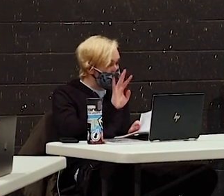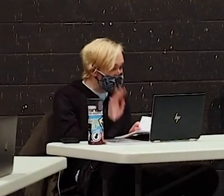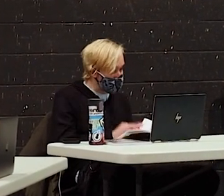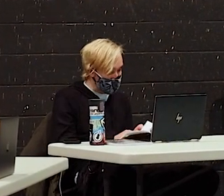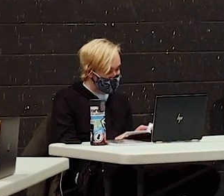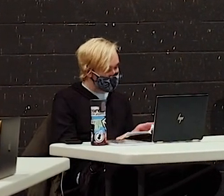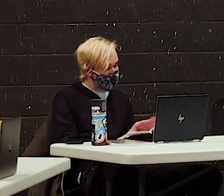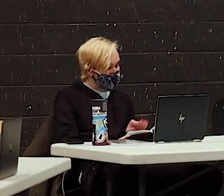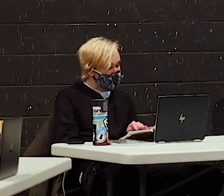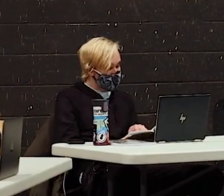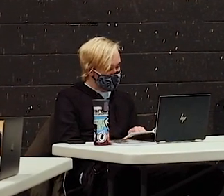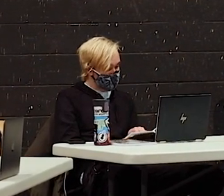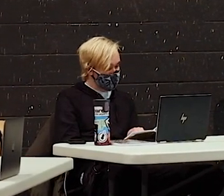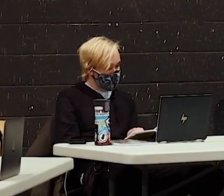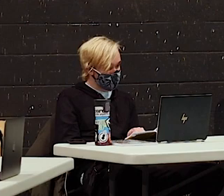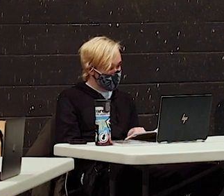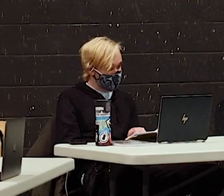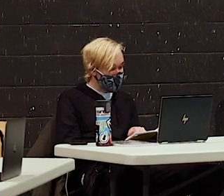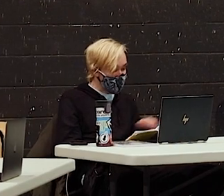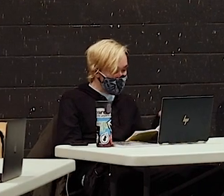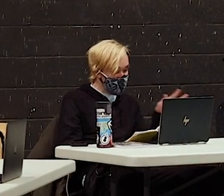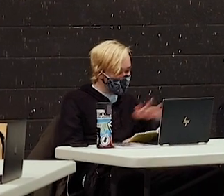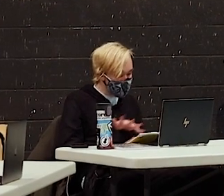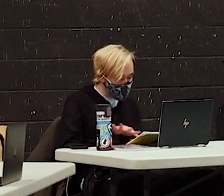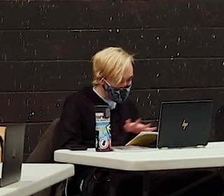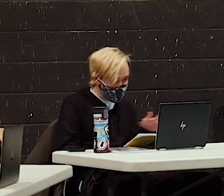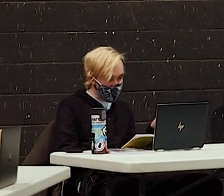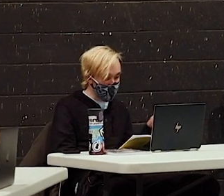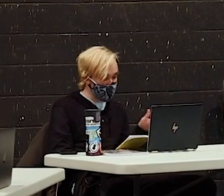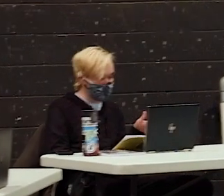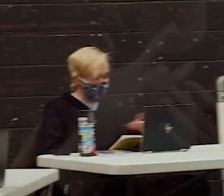you know, they don't have to fight against this new medium of trying to do digital theater